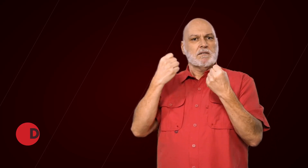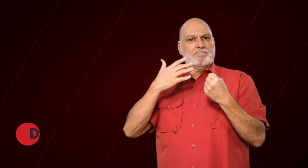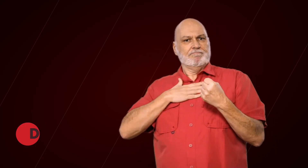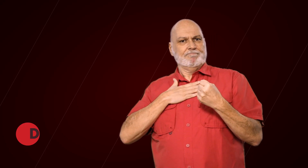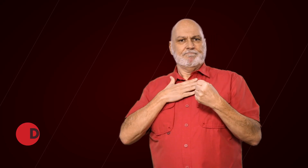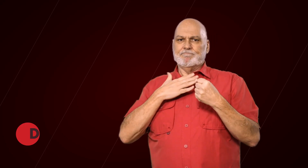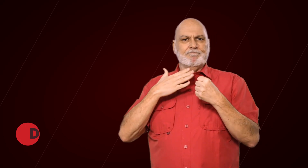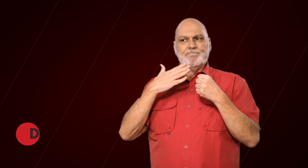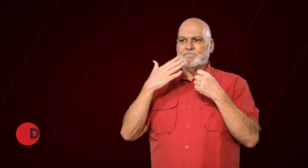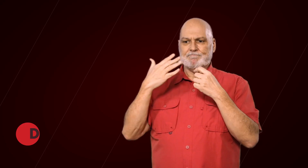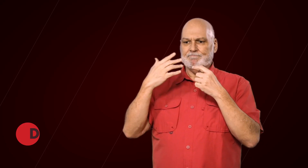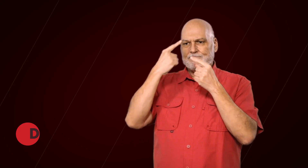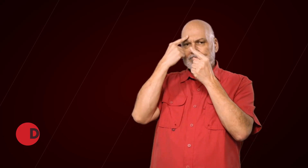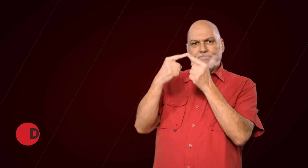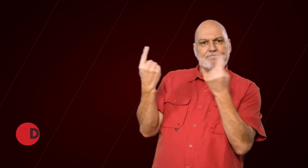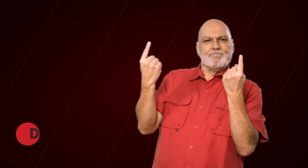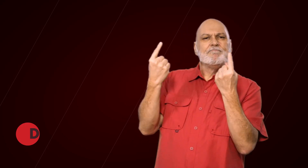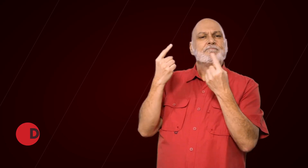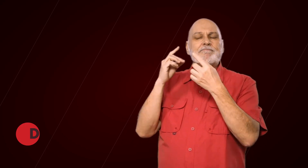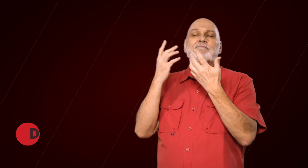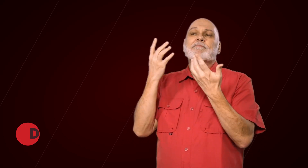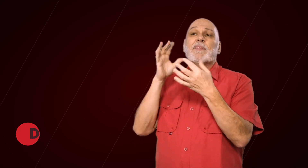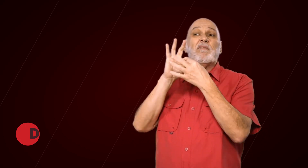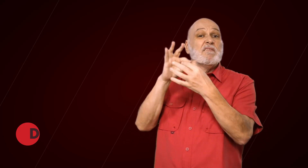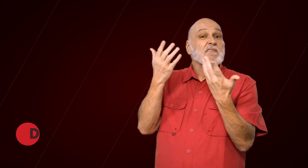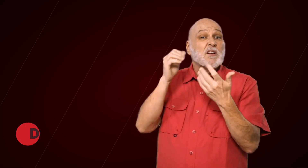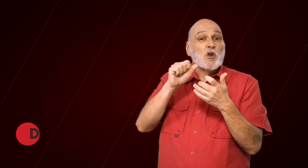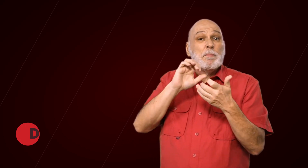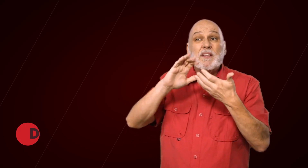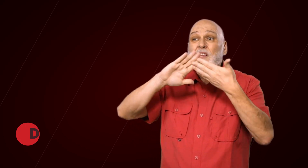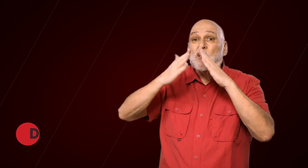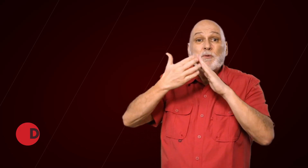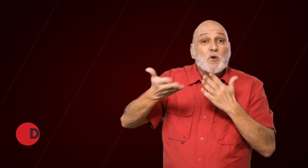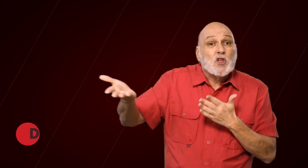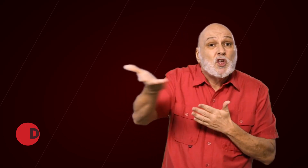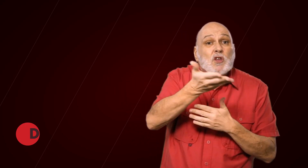to file complaints with the province,